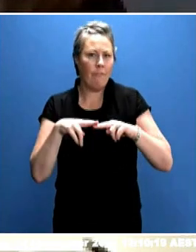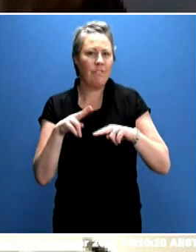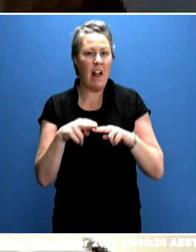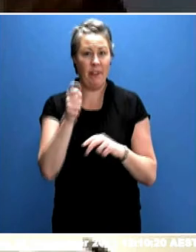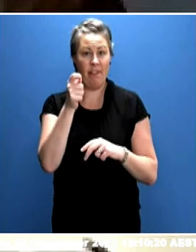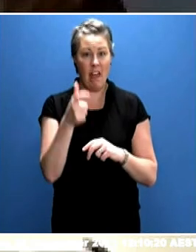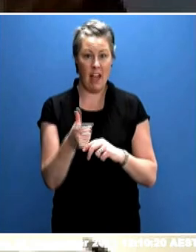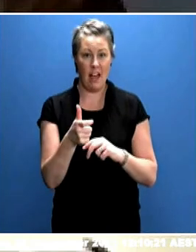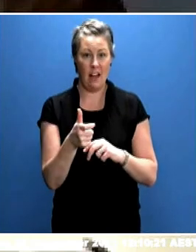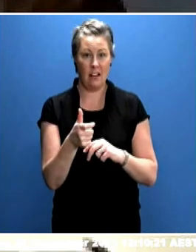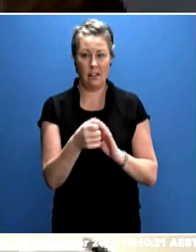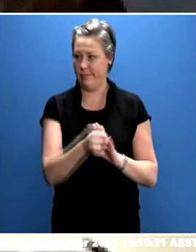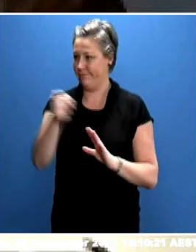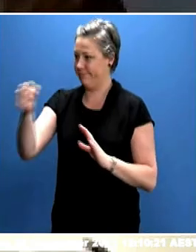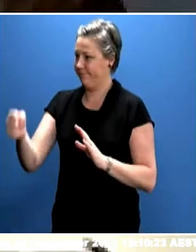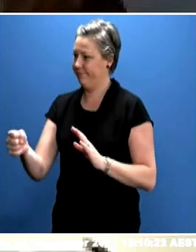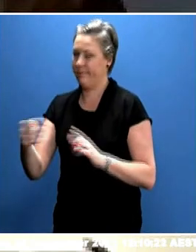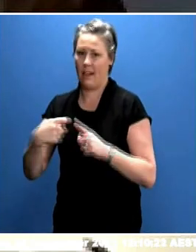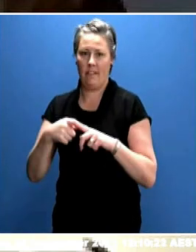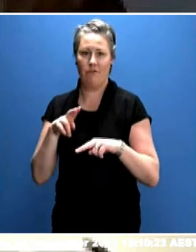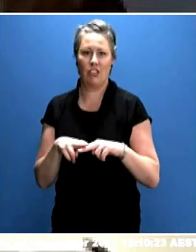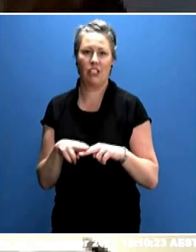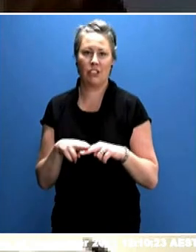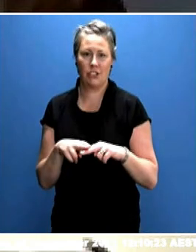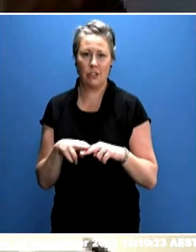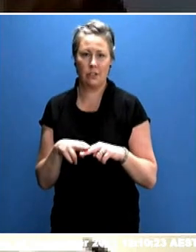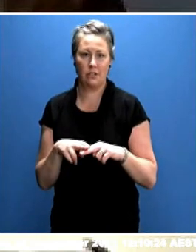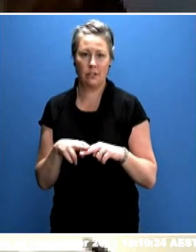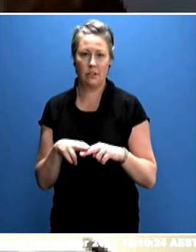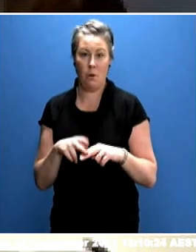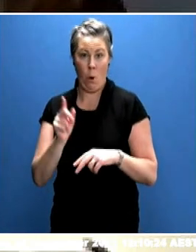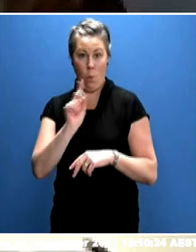who lands in Kath French, and one of the learnings that I've gained